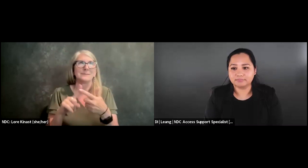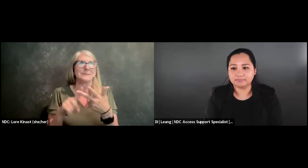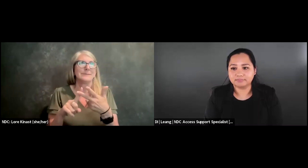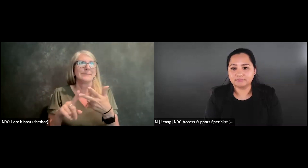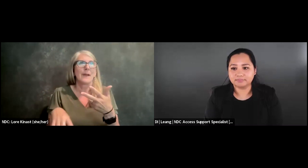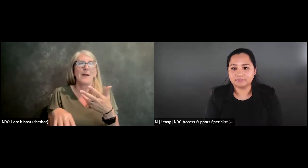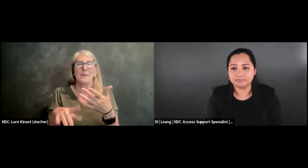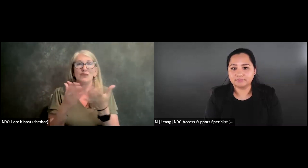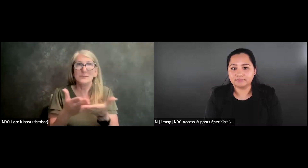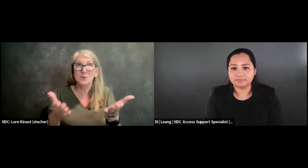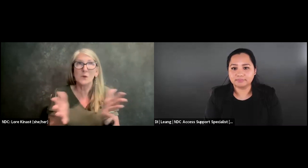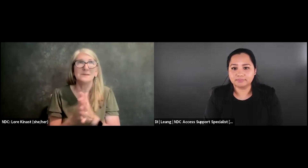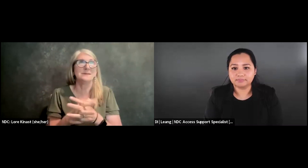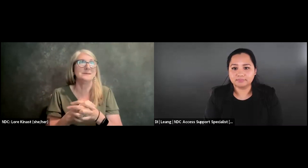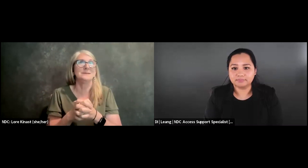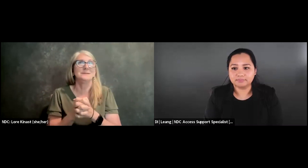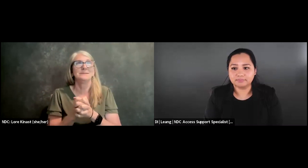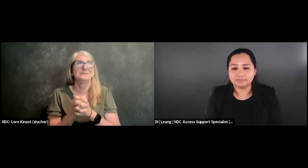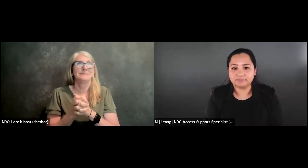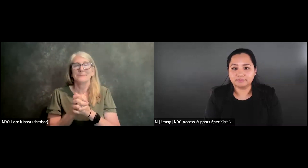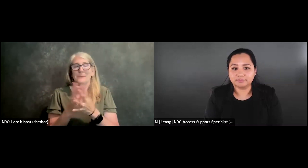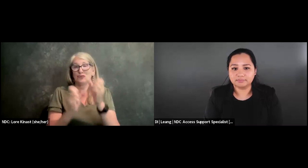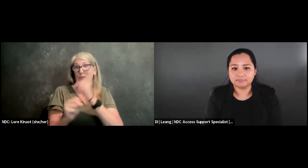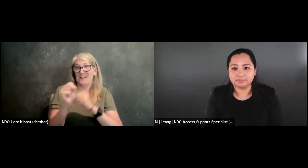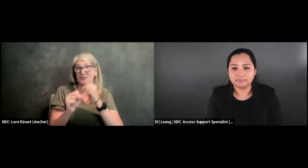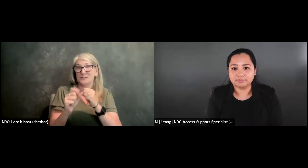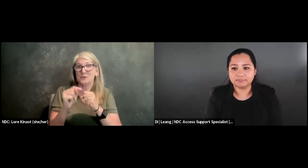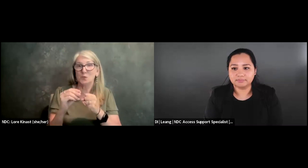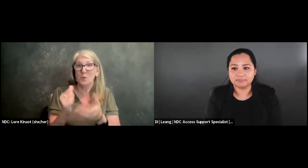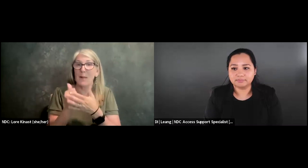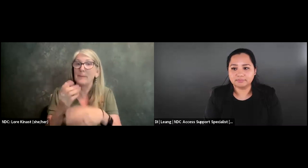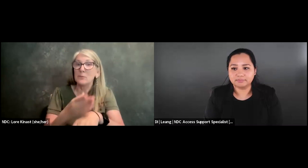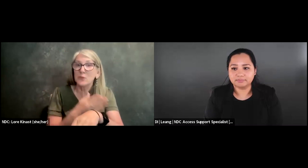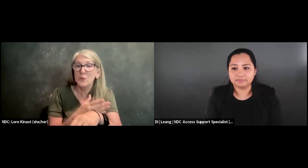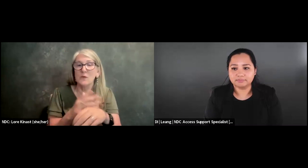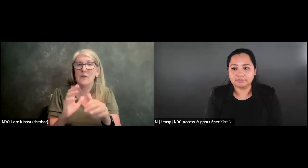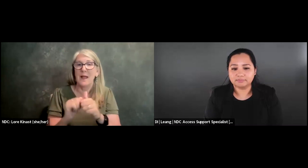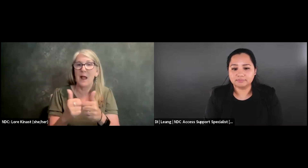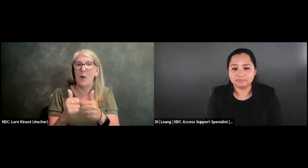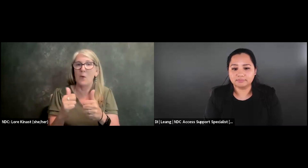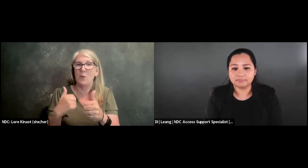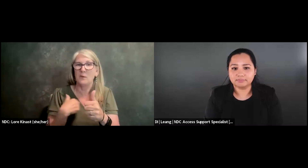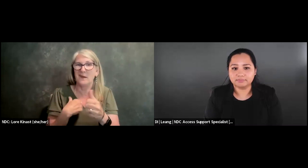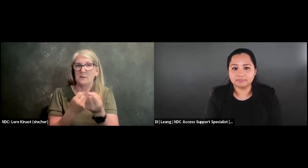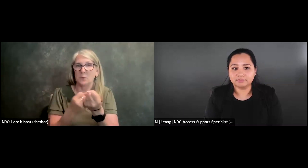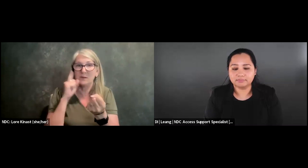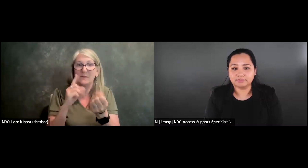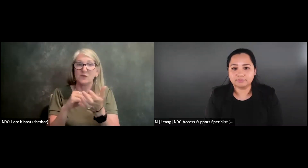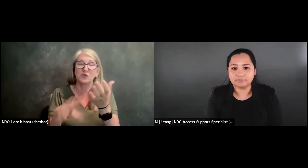networking and resources and strategies to help improved support for deaf students